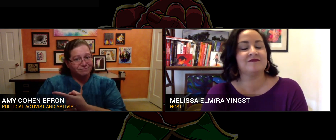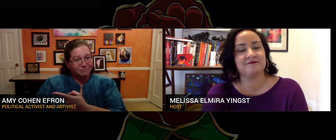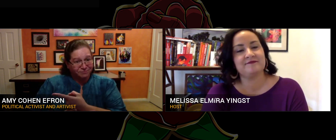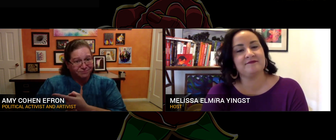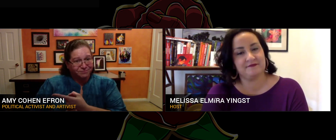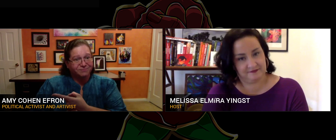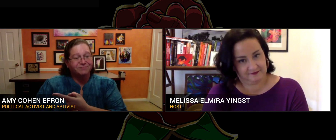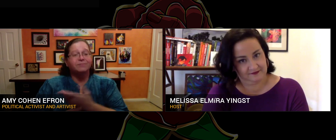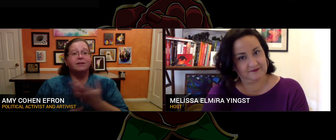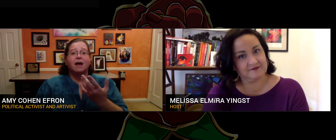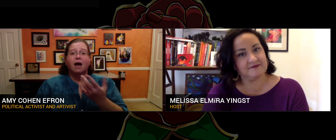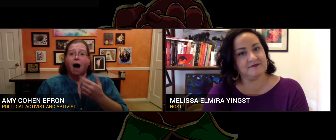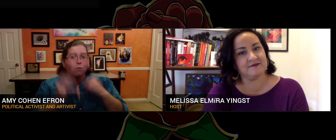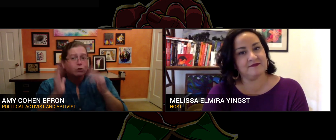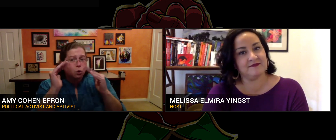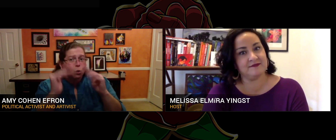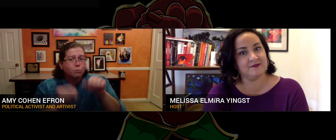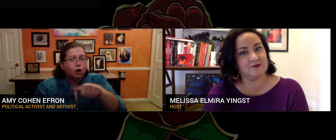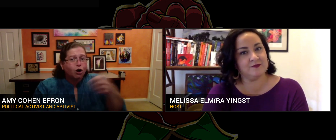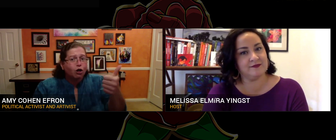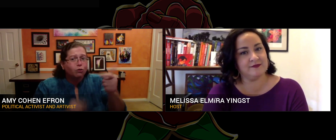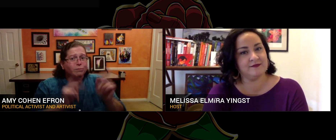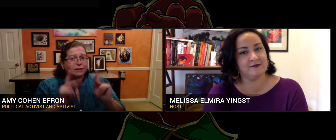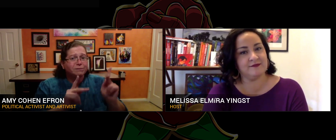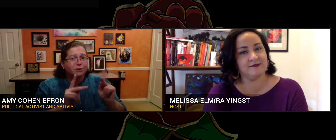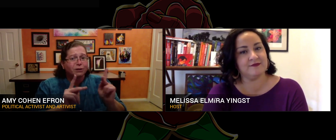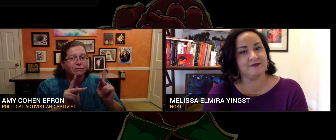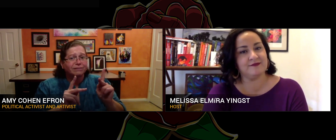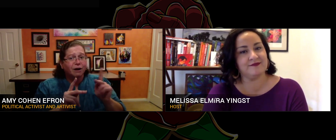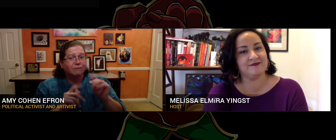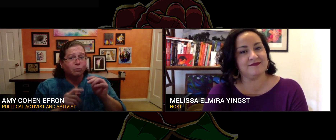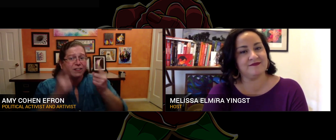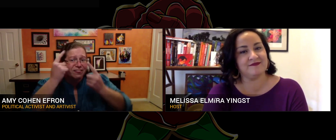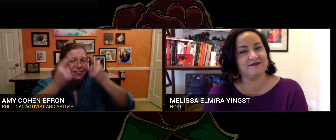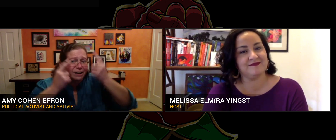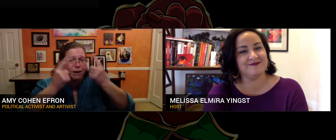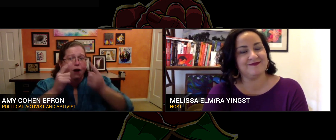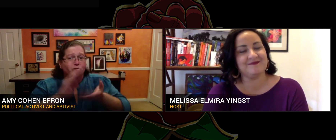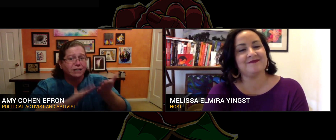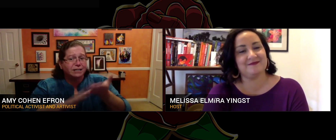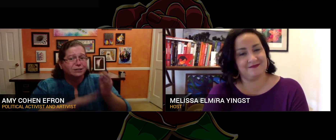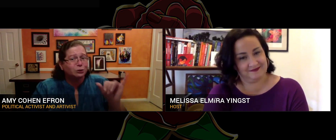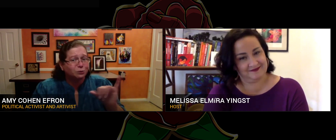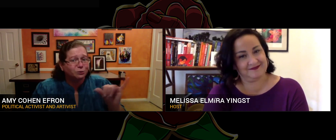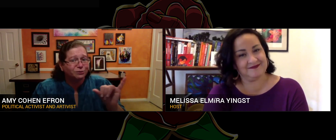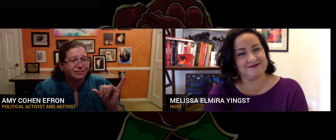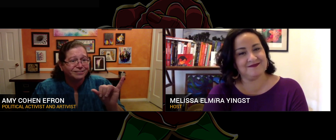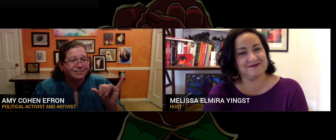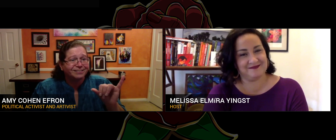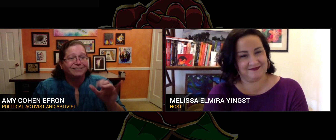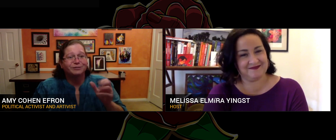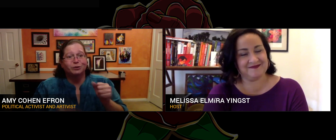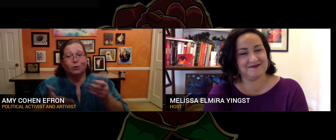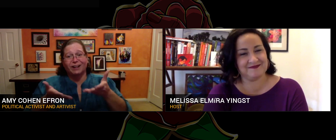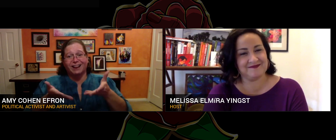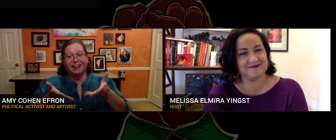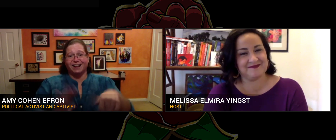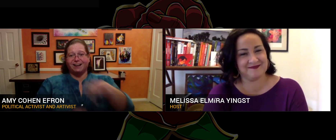She has that right. I hope other people are thinking about running, too.